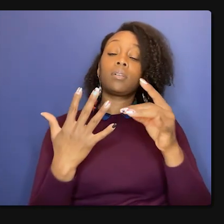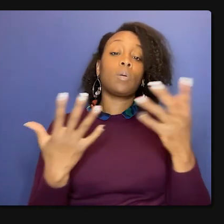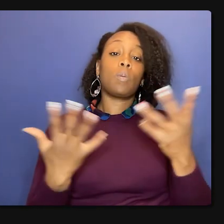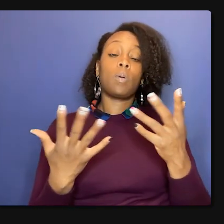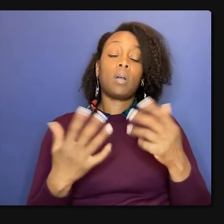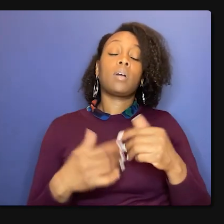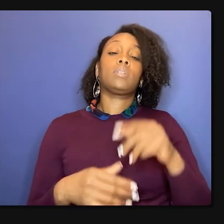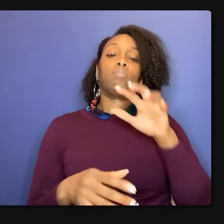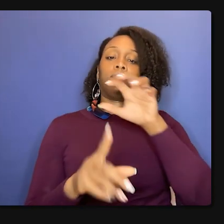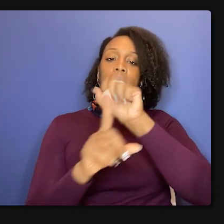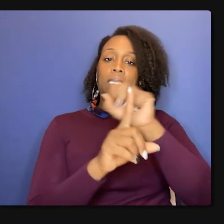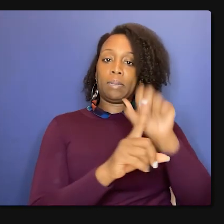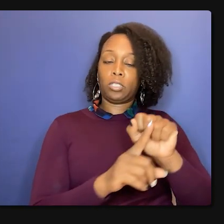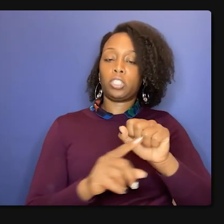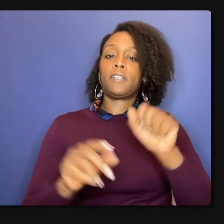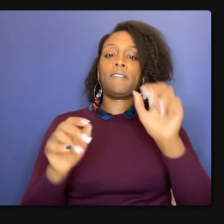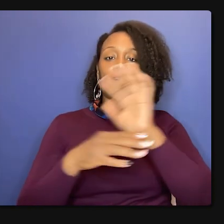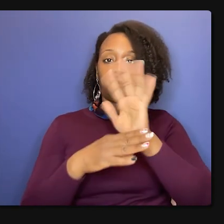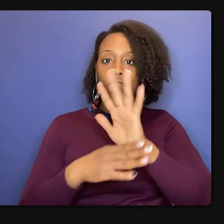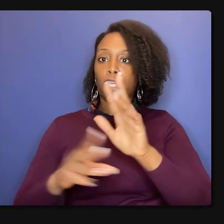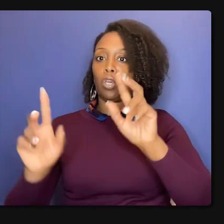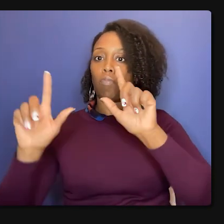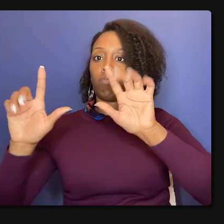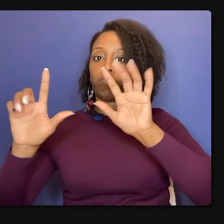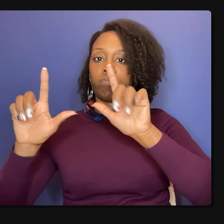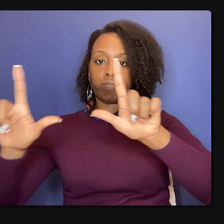you can select an option to capture video frames.